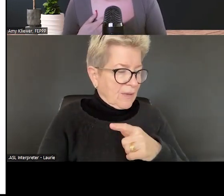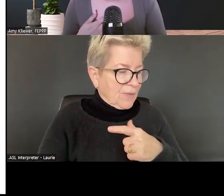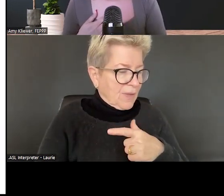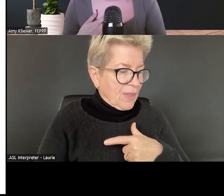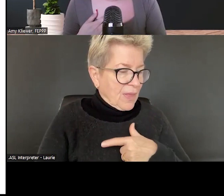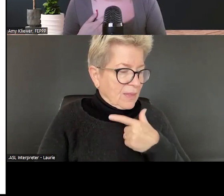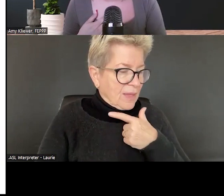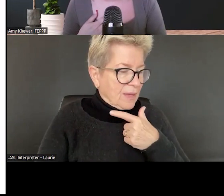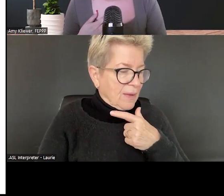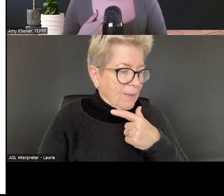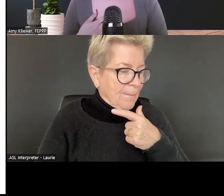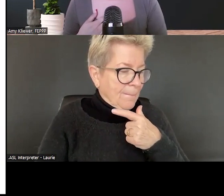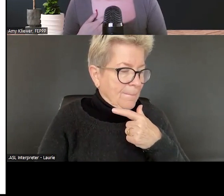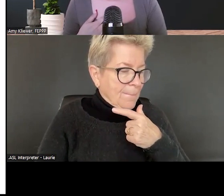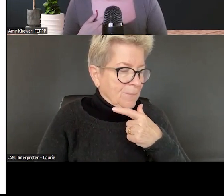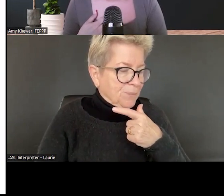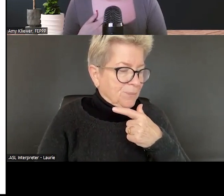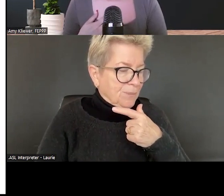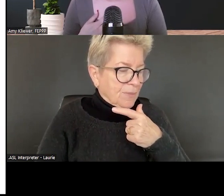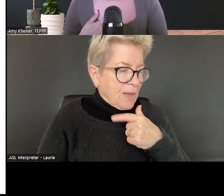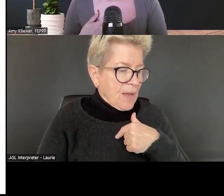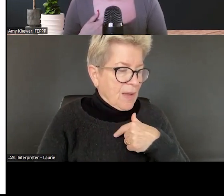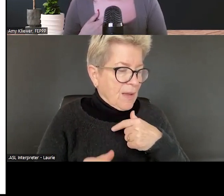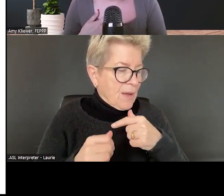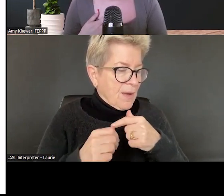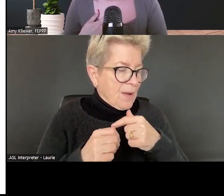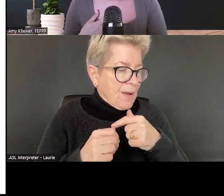because I recognize that teachers do not have time to search around for